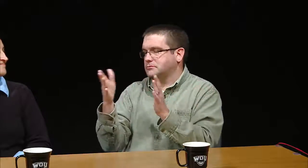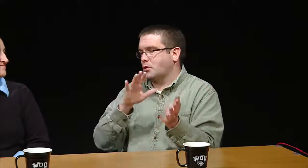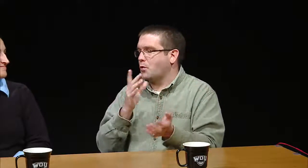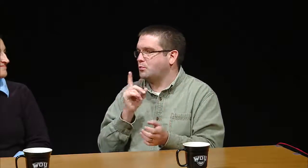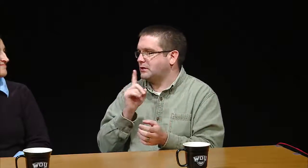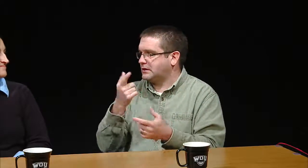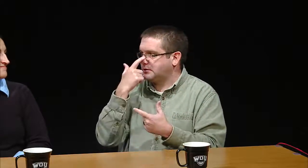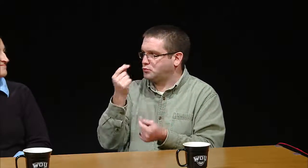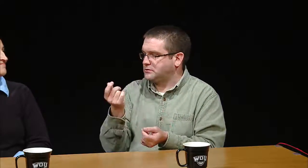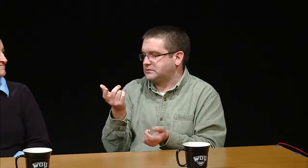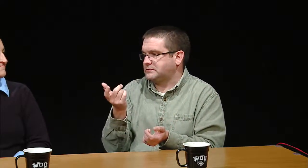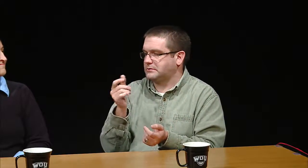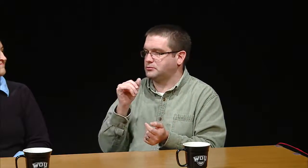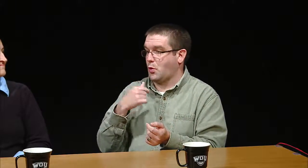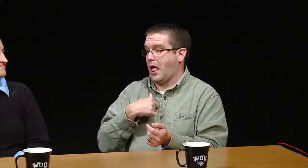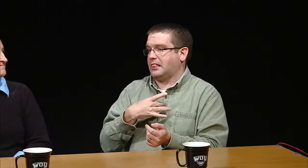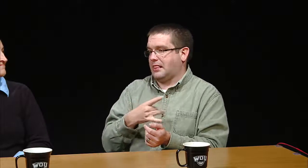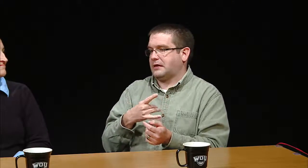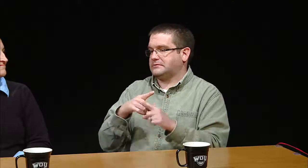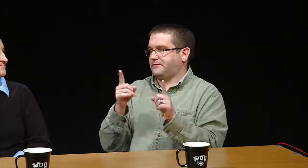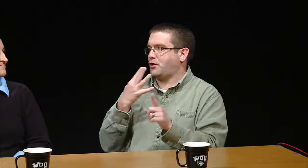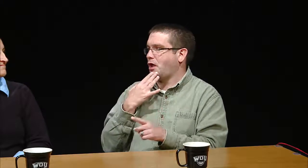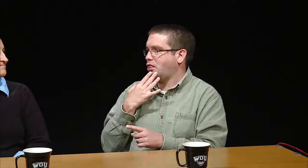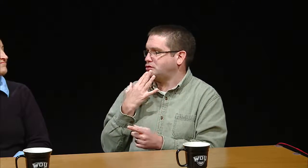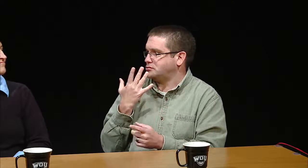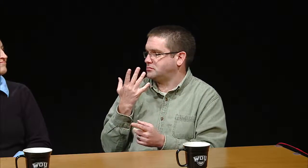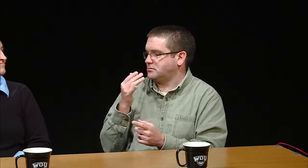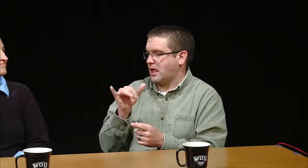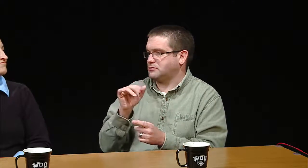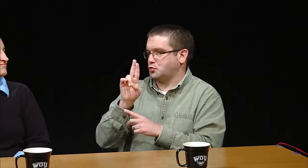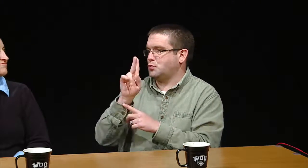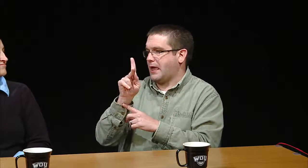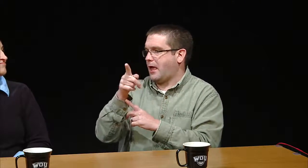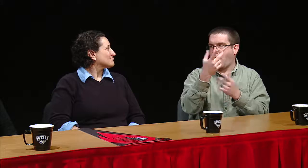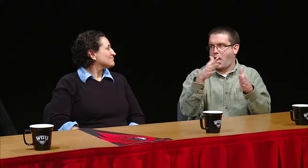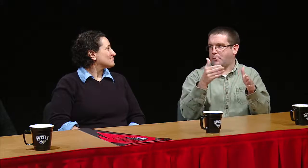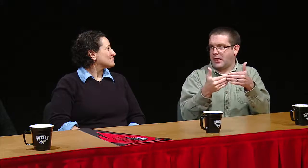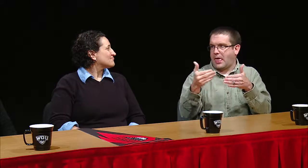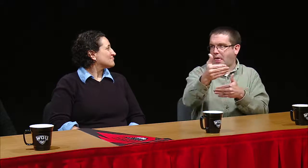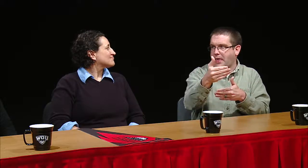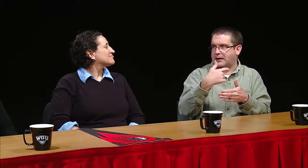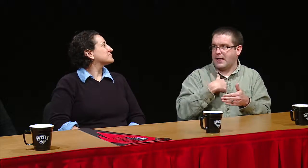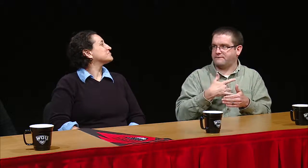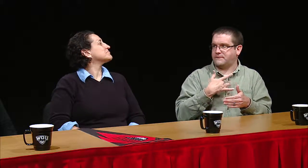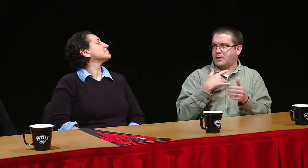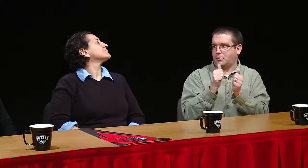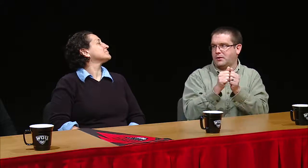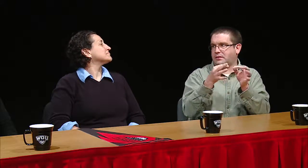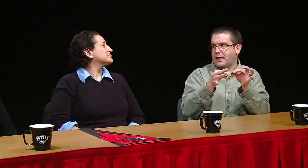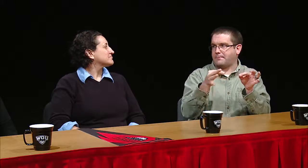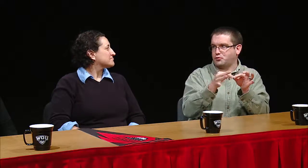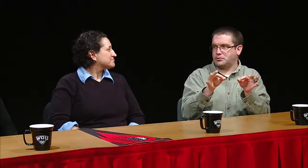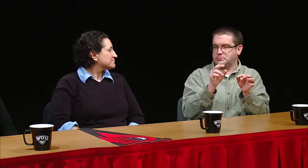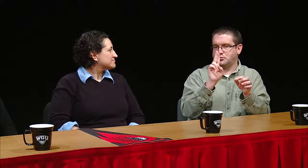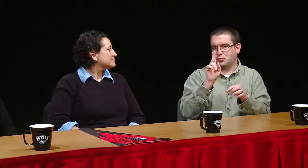sometimes the rules or the guidelines do, and sometimes they don't. And so professionally, I did start making some videos